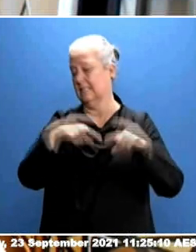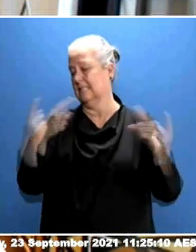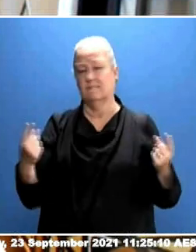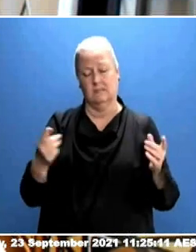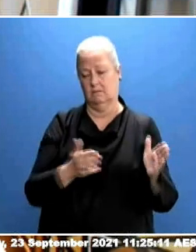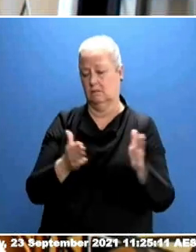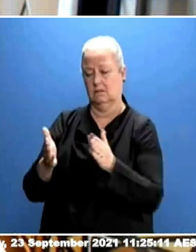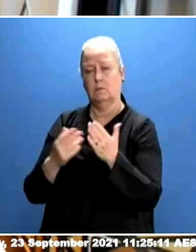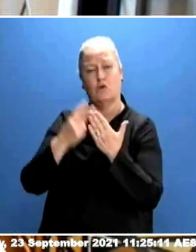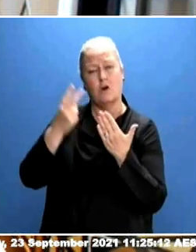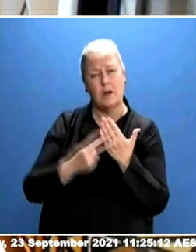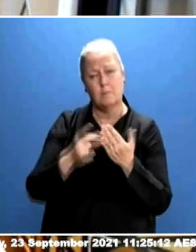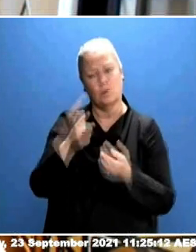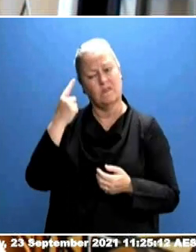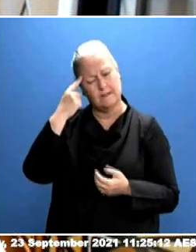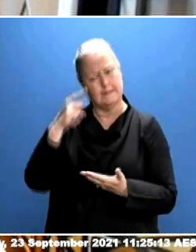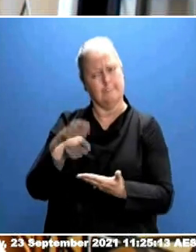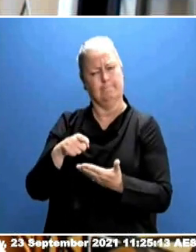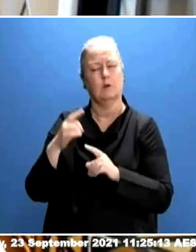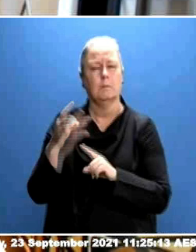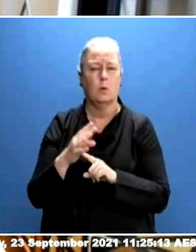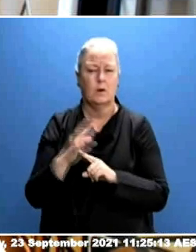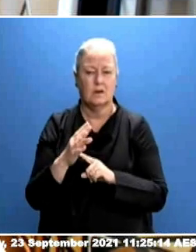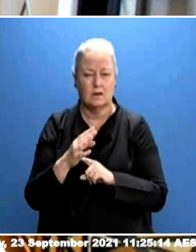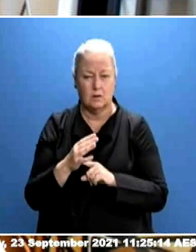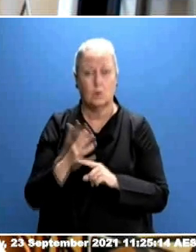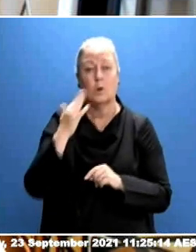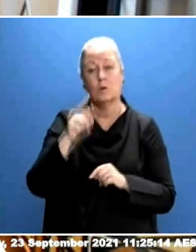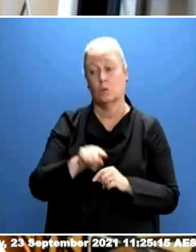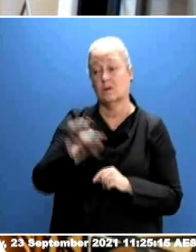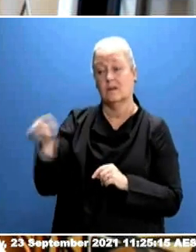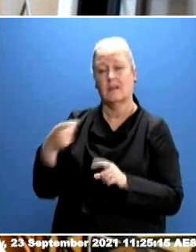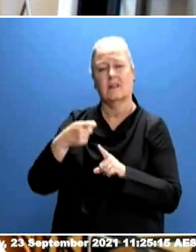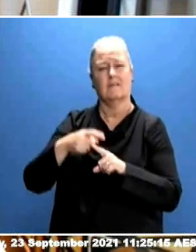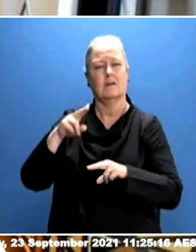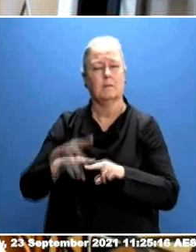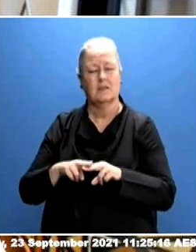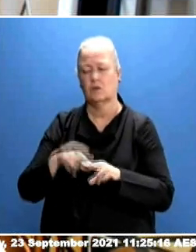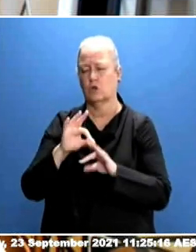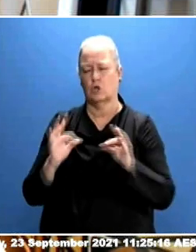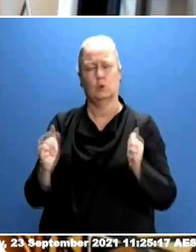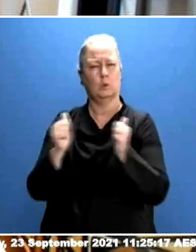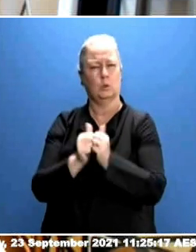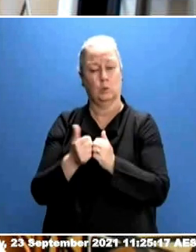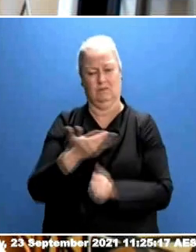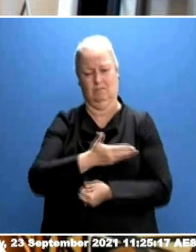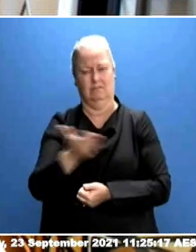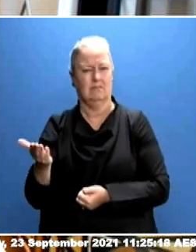would be appropriate; that going into Kath French isn't the right answer for them, as far as I understood it.